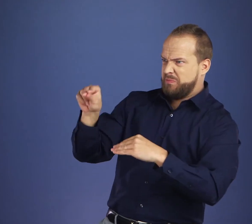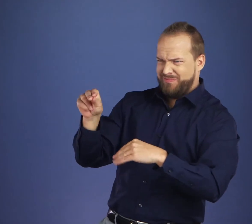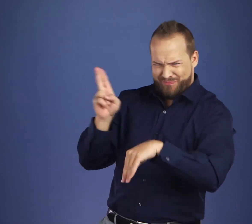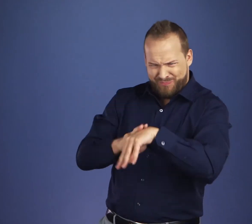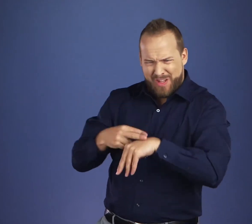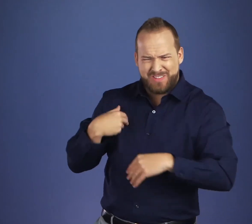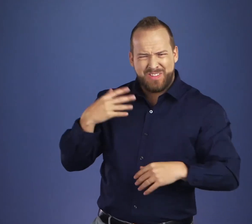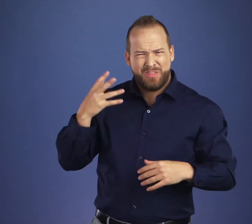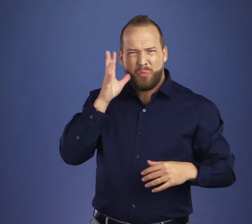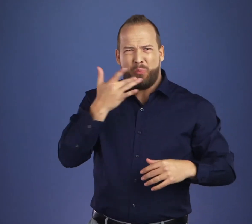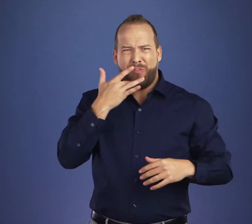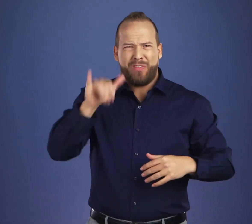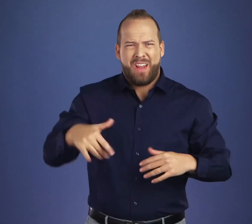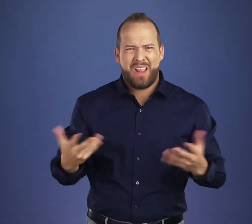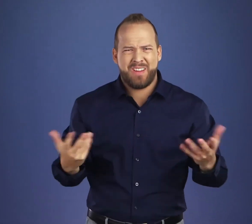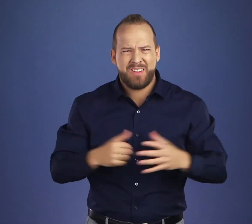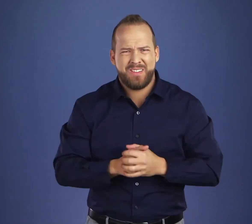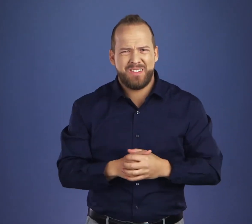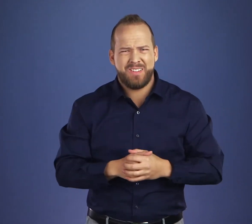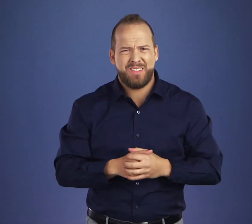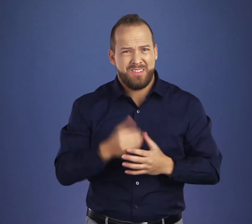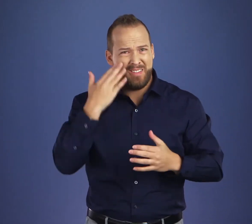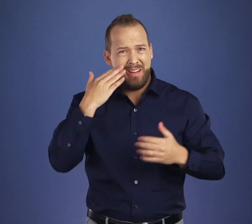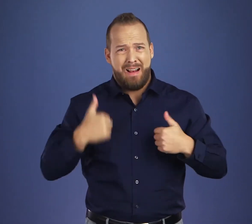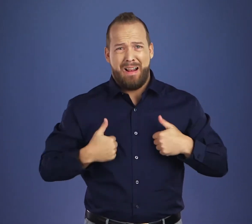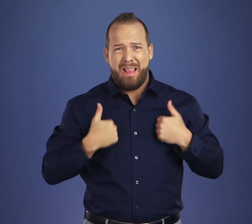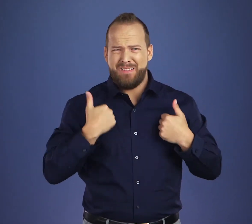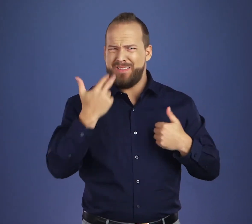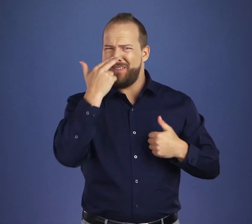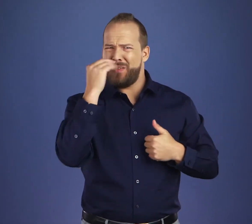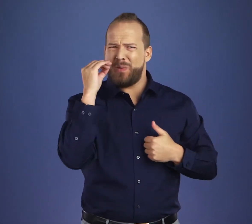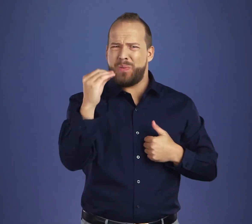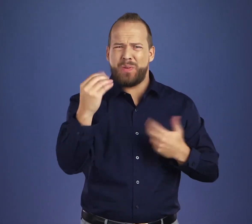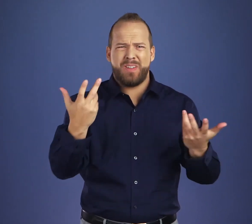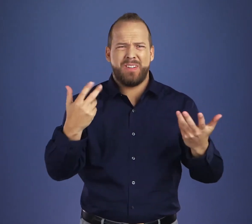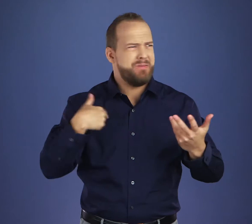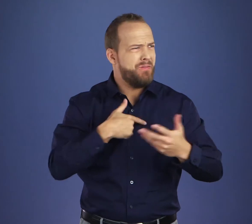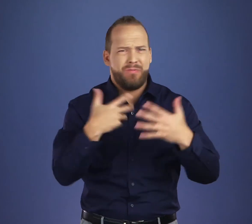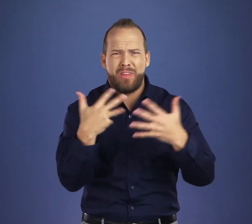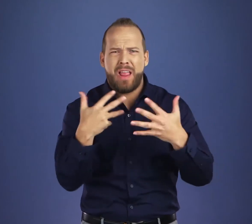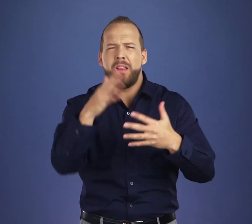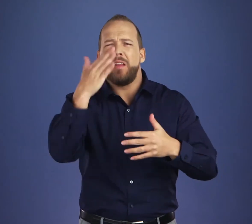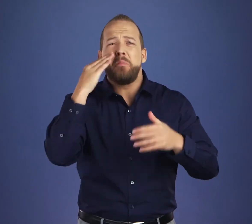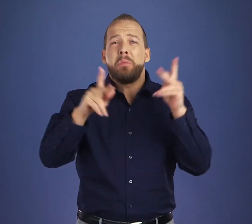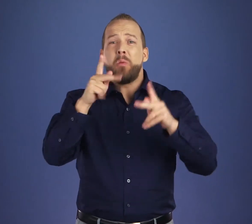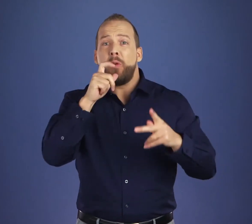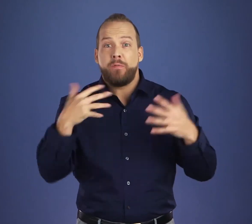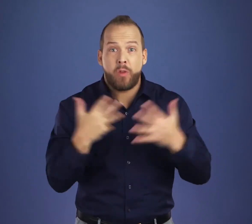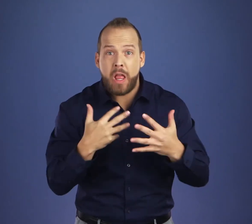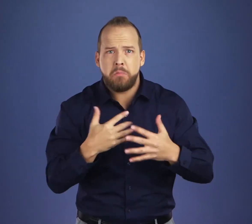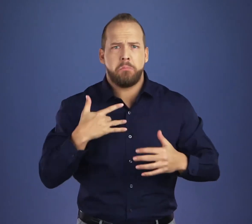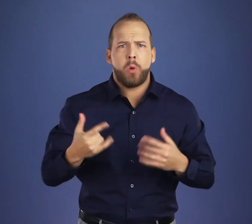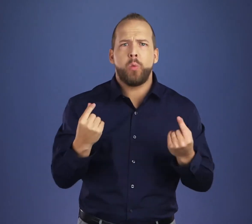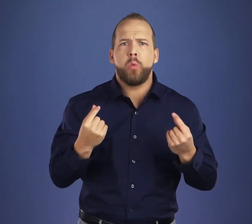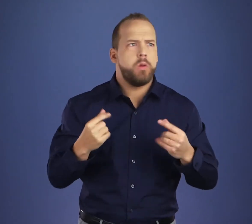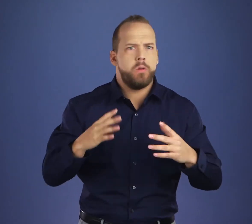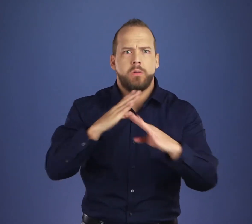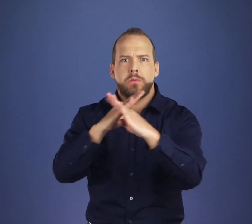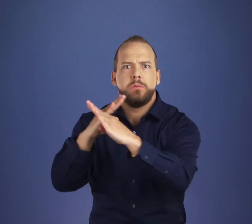After all, isn’t fear the true basis of intolerance? Yes, we were intolerant.”